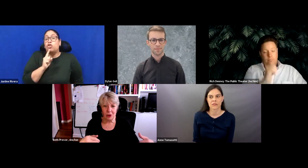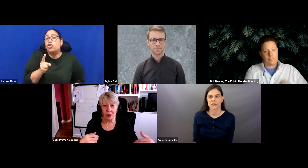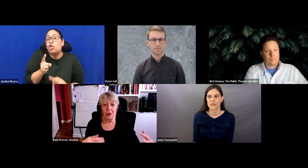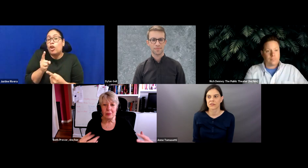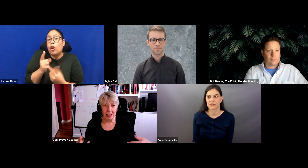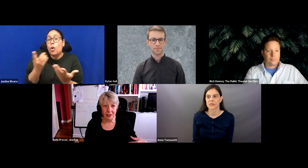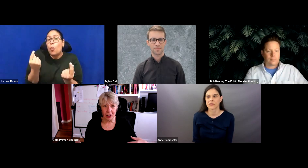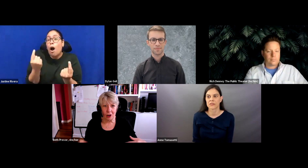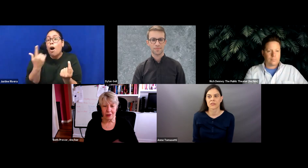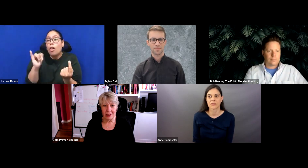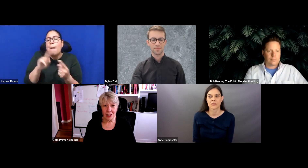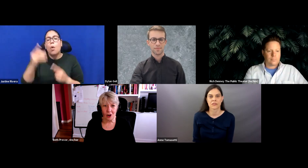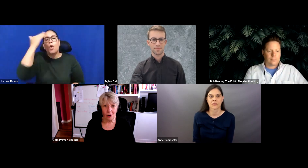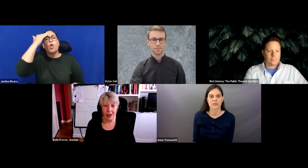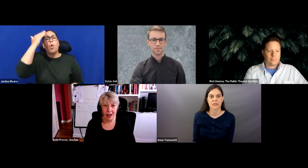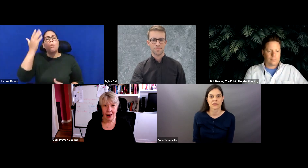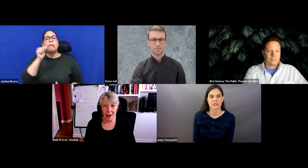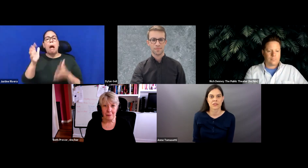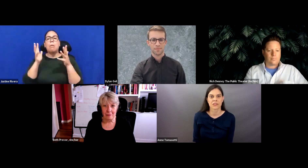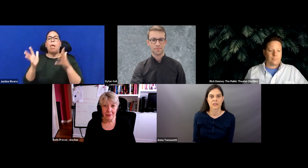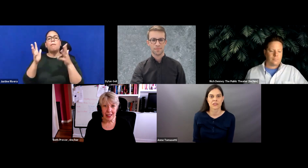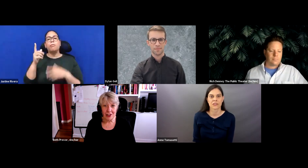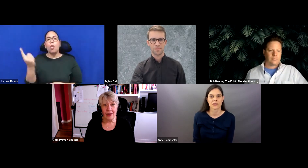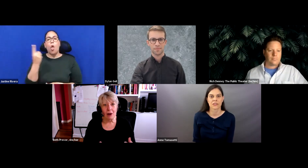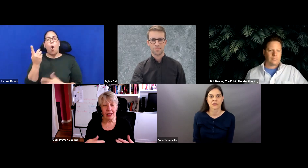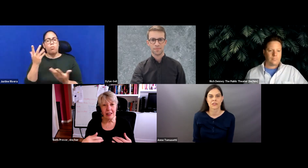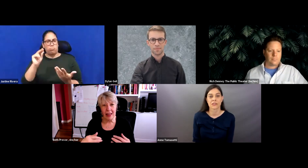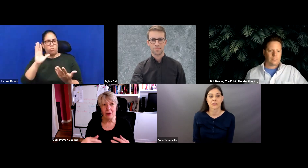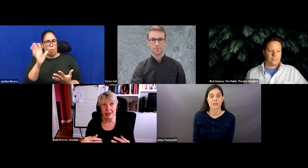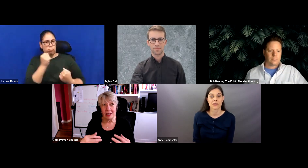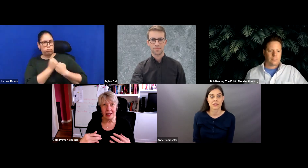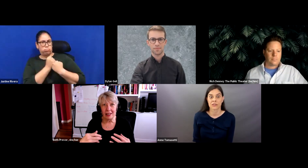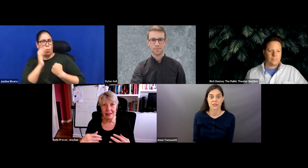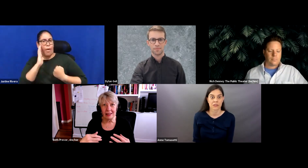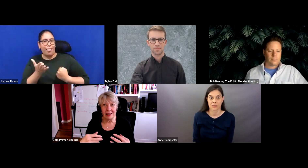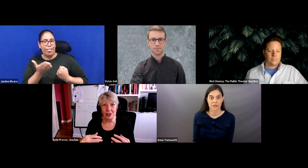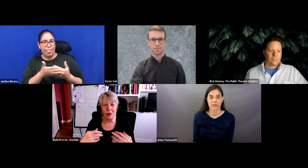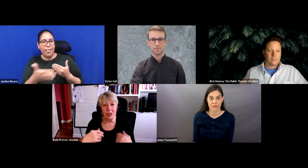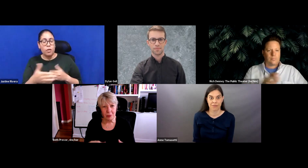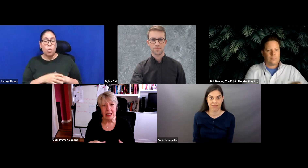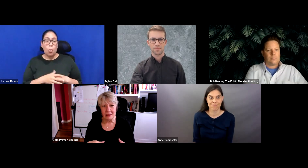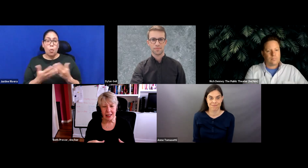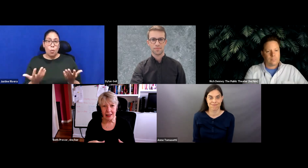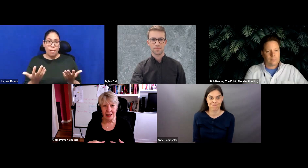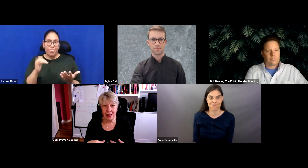knew we wouldn't be left alone. So it was the piece, I think,